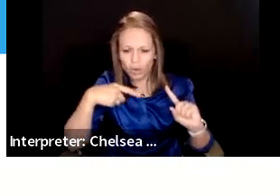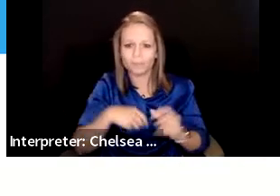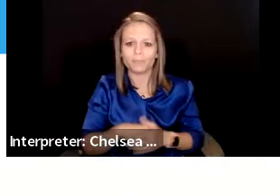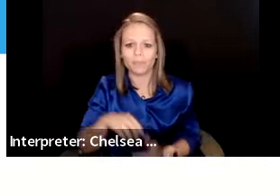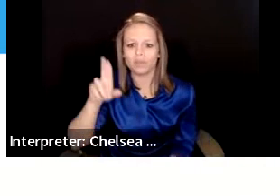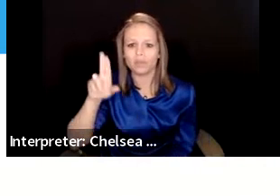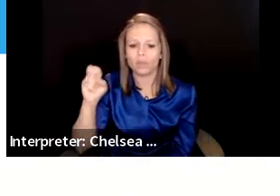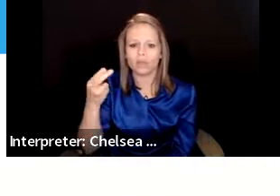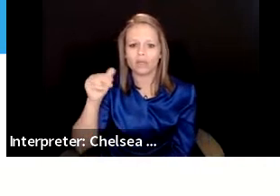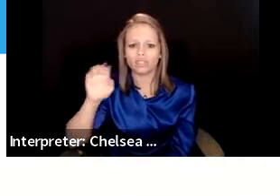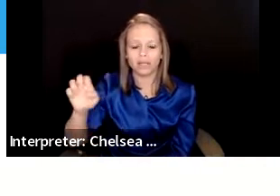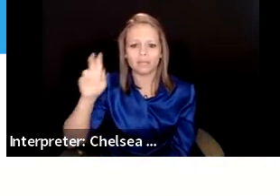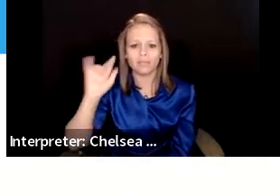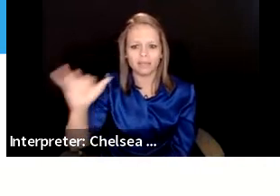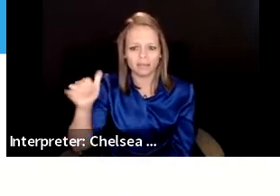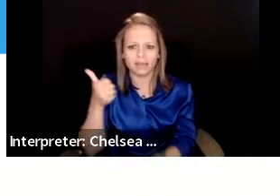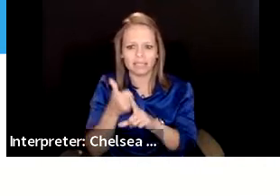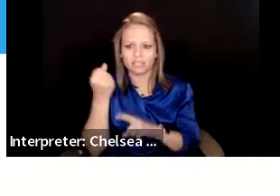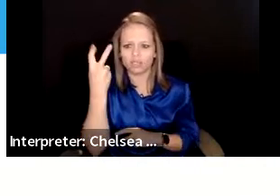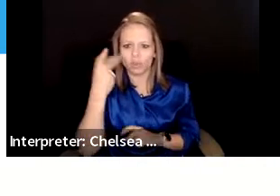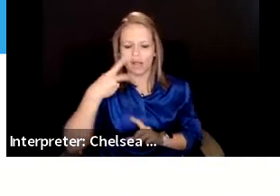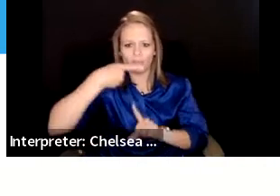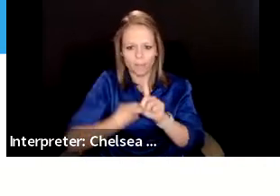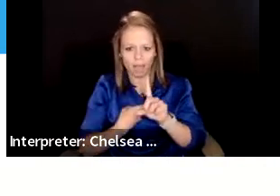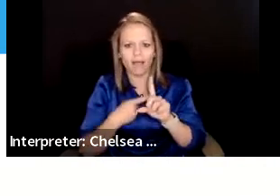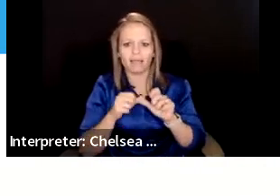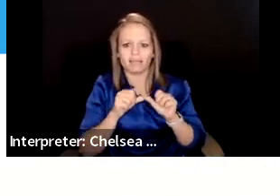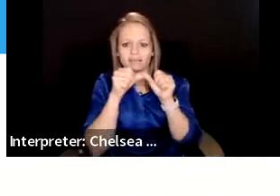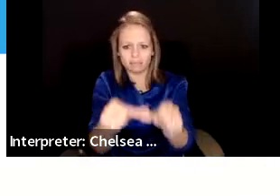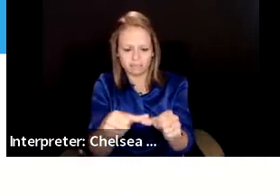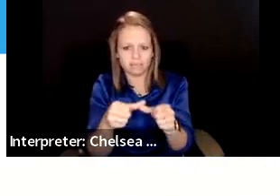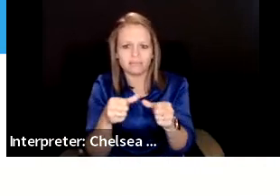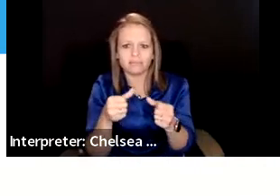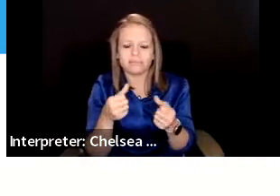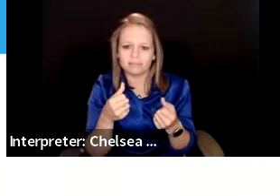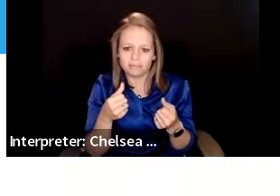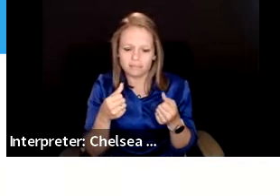statement campaign. Like Michelle mentioned,